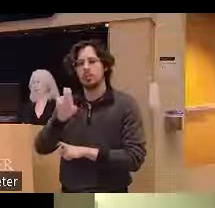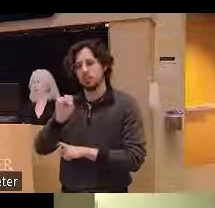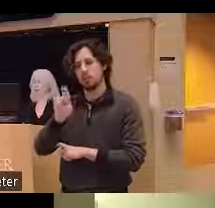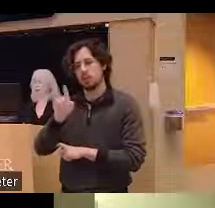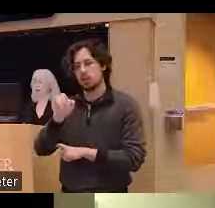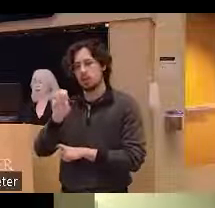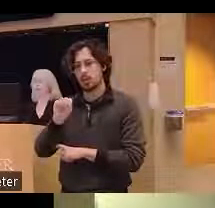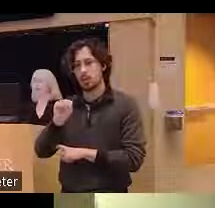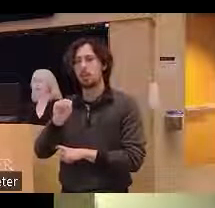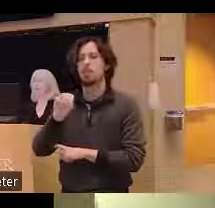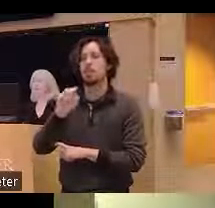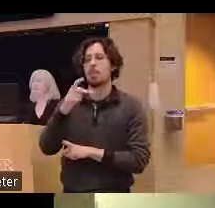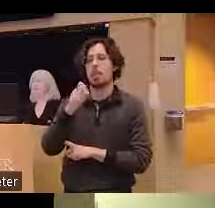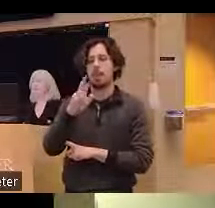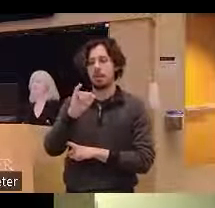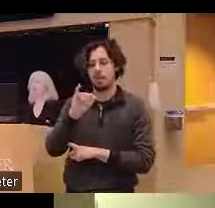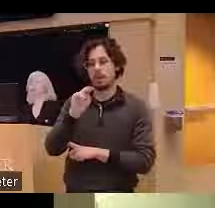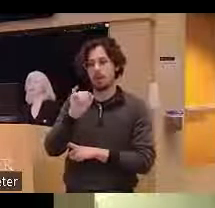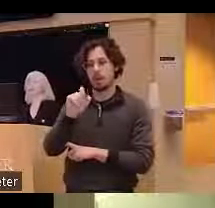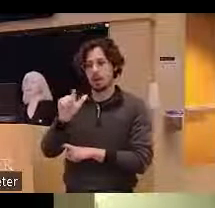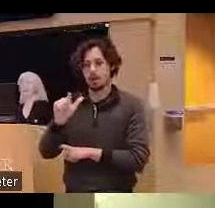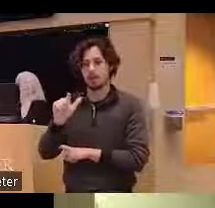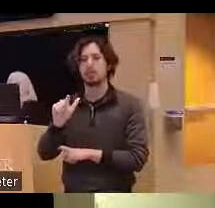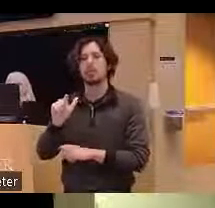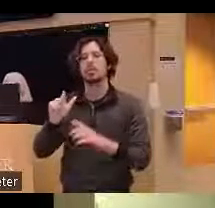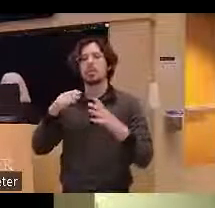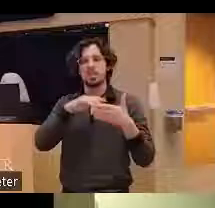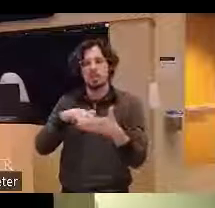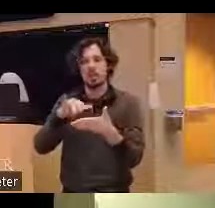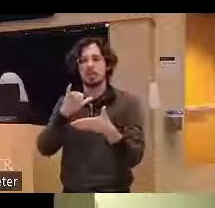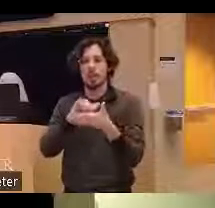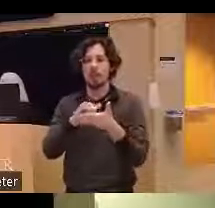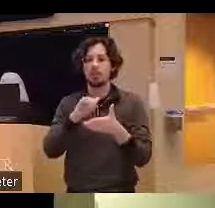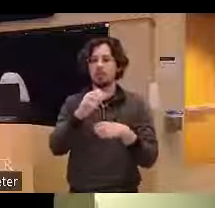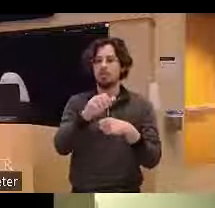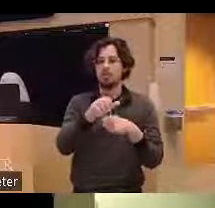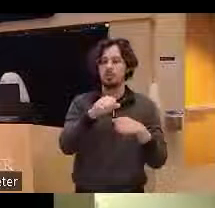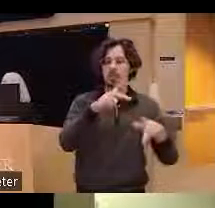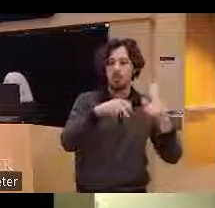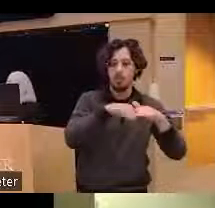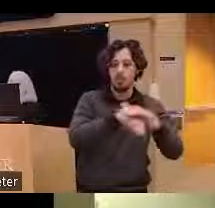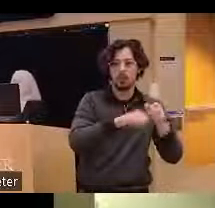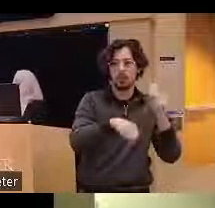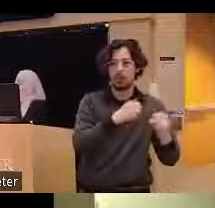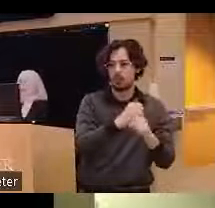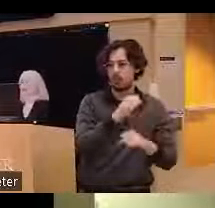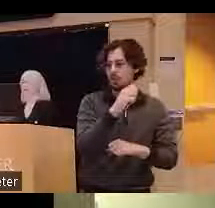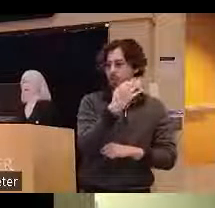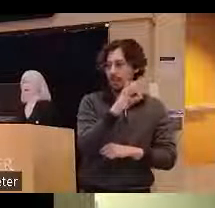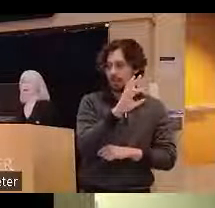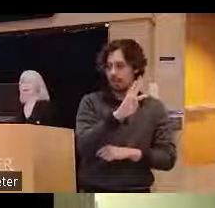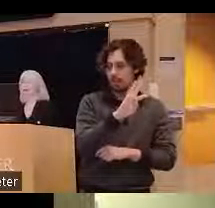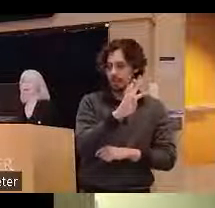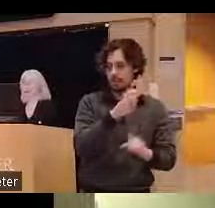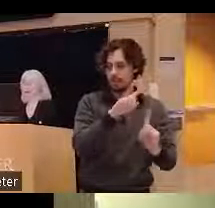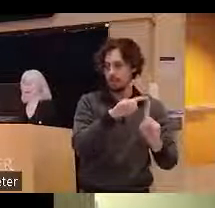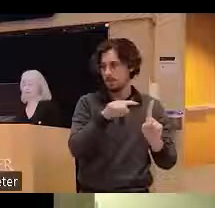this was everyone born from 64 to 76 in Jerusalem I trained many of my K awardees using data from